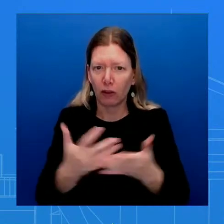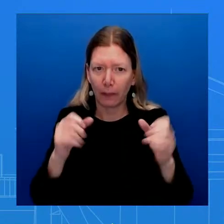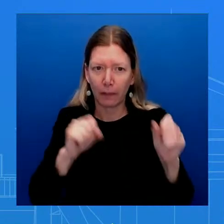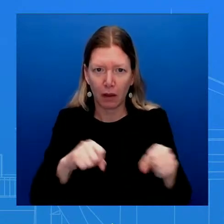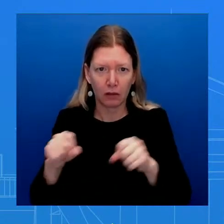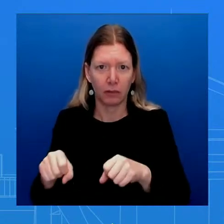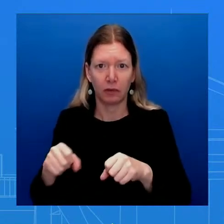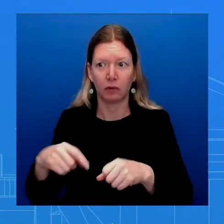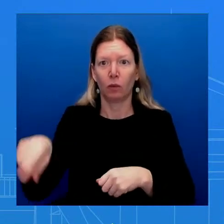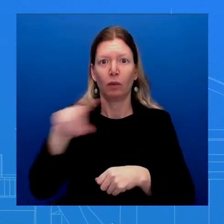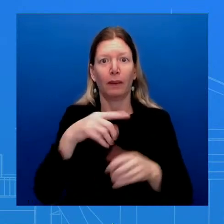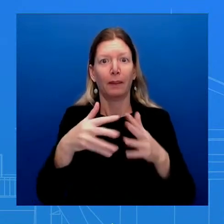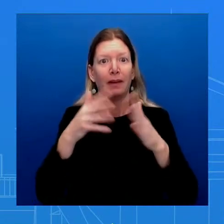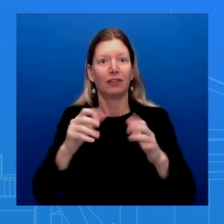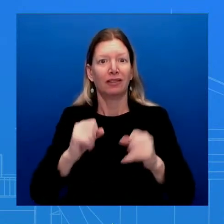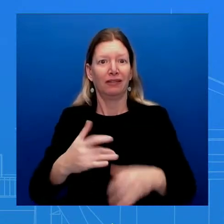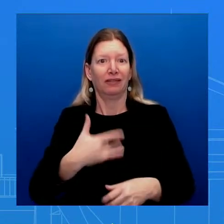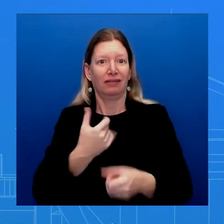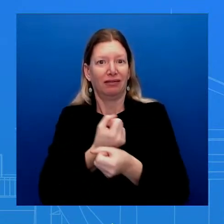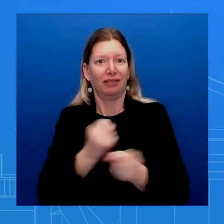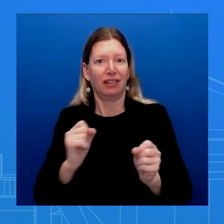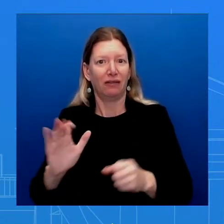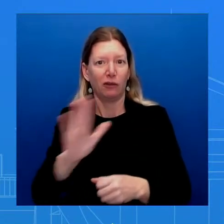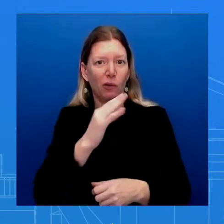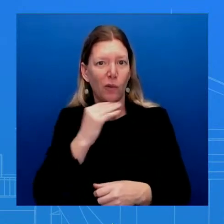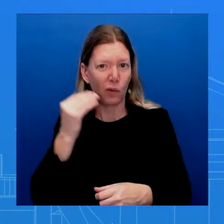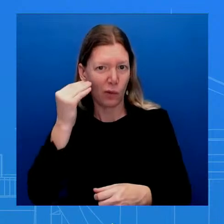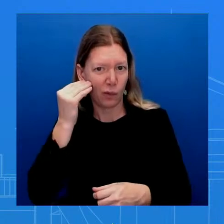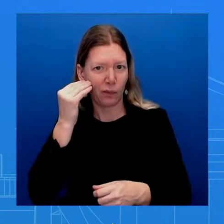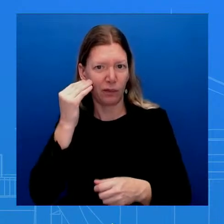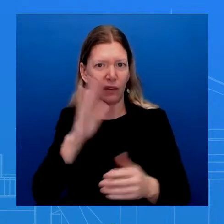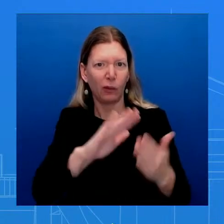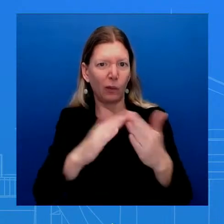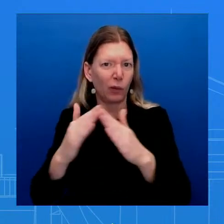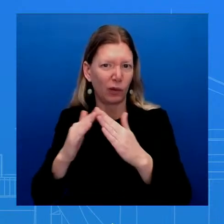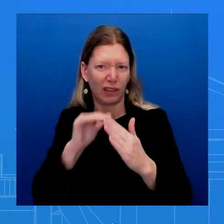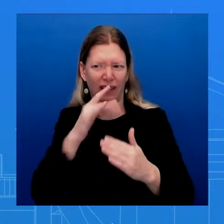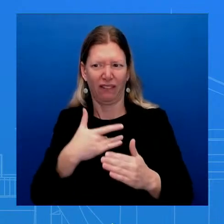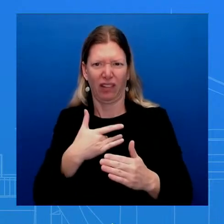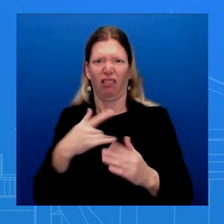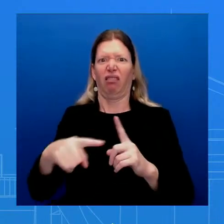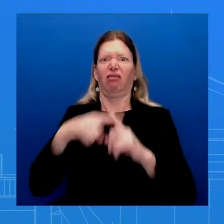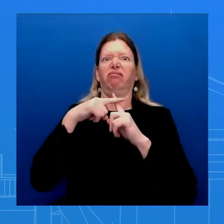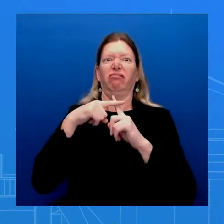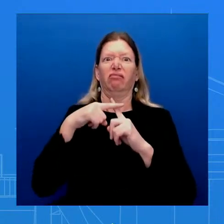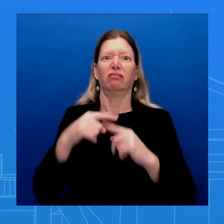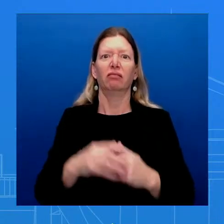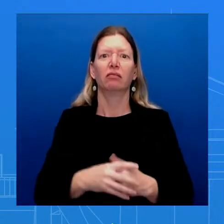Ms. Jean-Pierre: I'm just going to continue to go around. Go ahead. The Press: Is the White House open to attaching any border